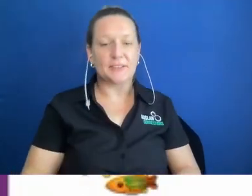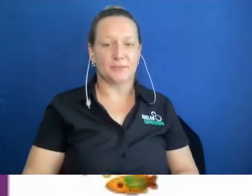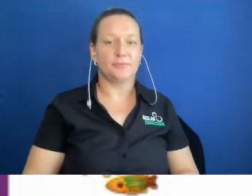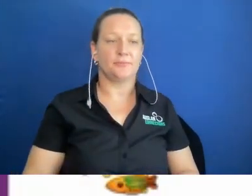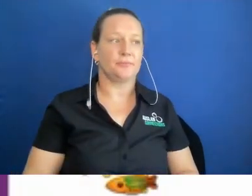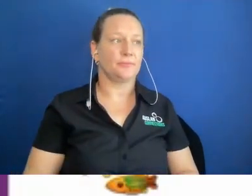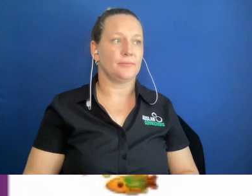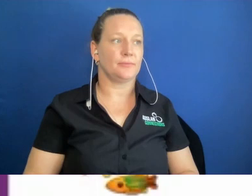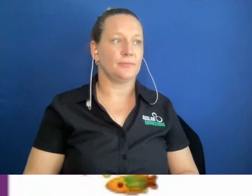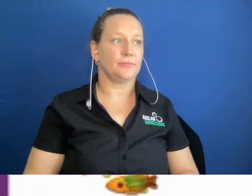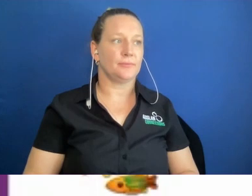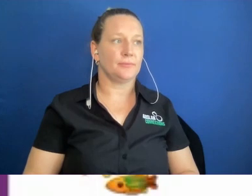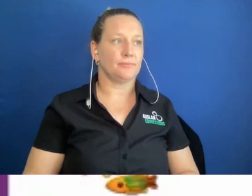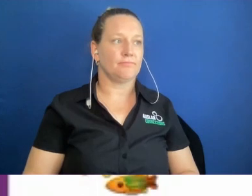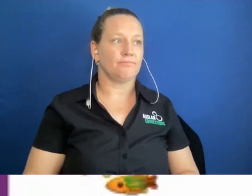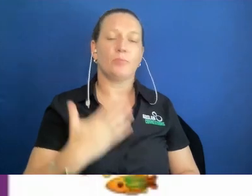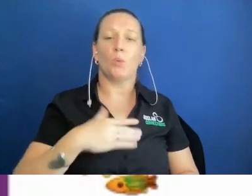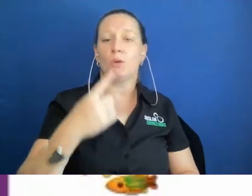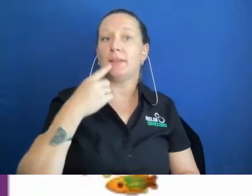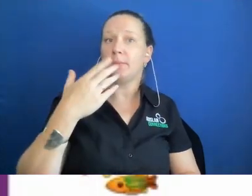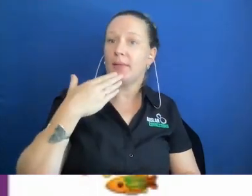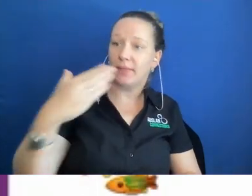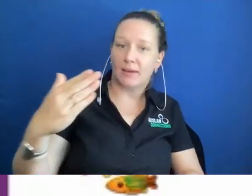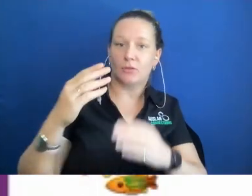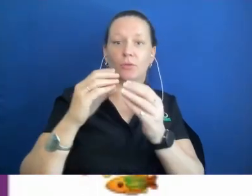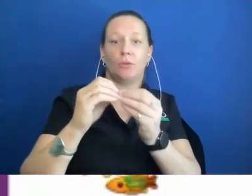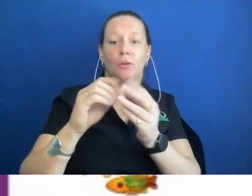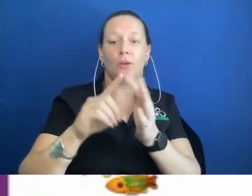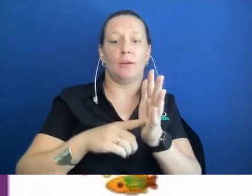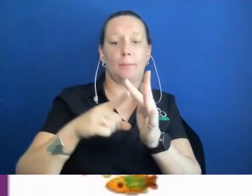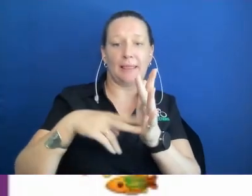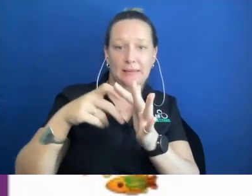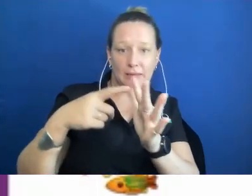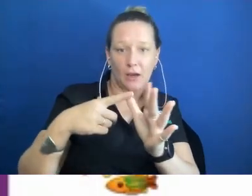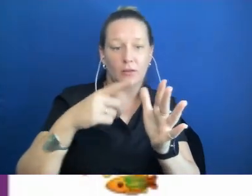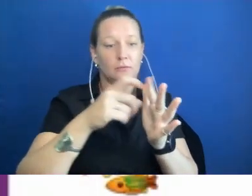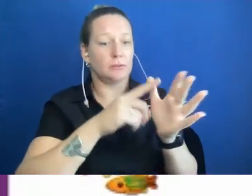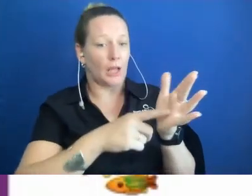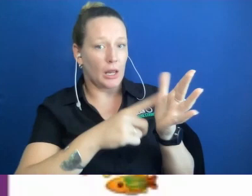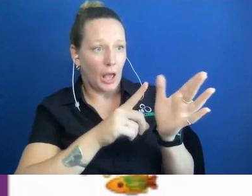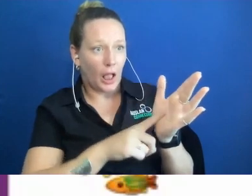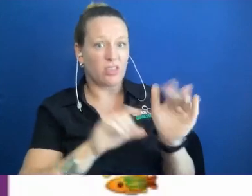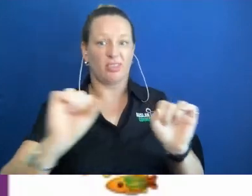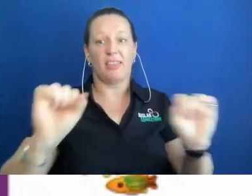say thank you to Belinda and Dalal for their presentation it's really insightful as well